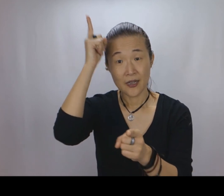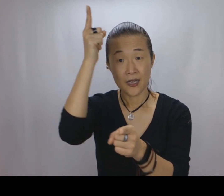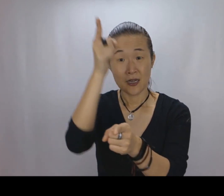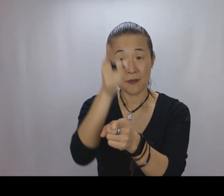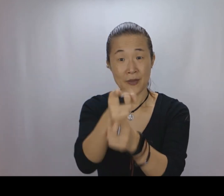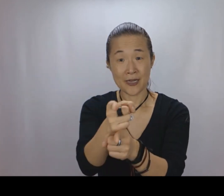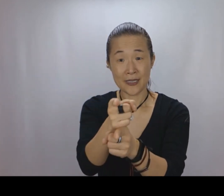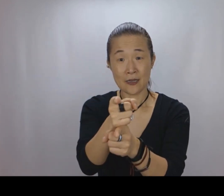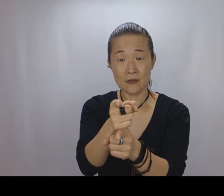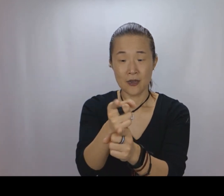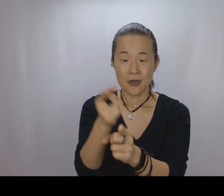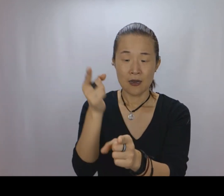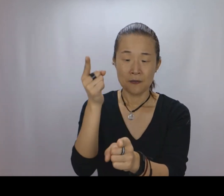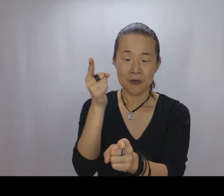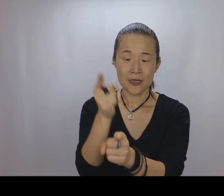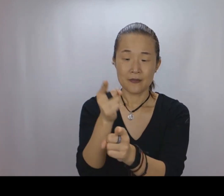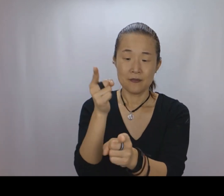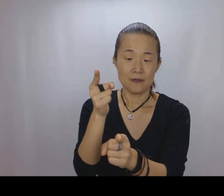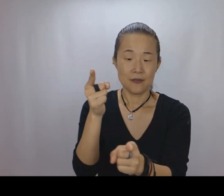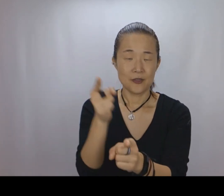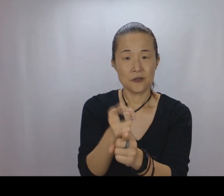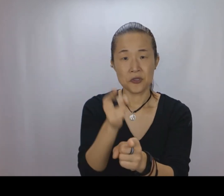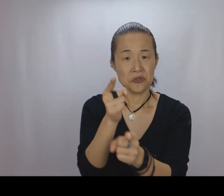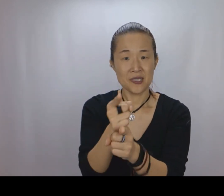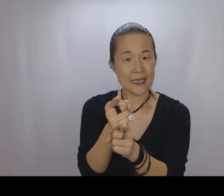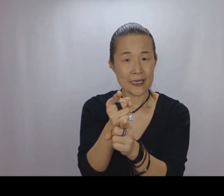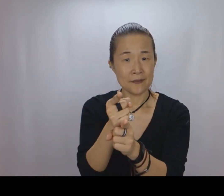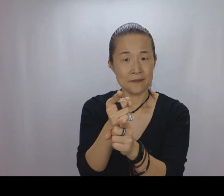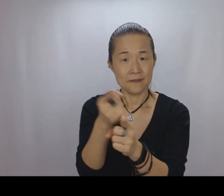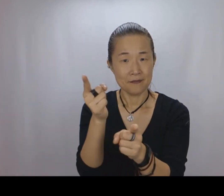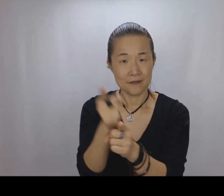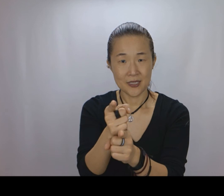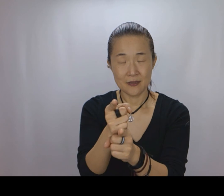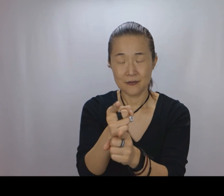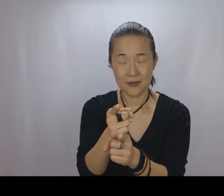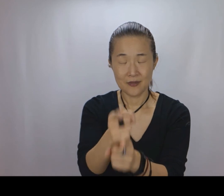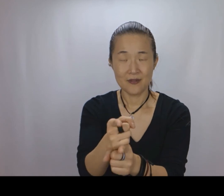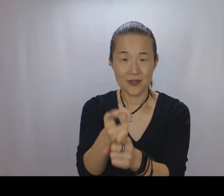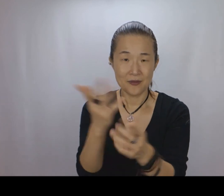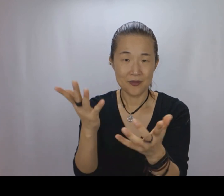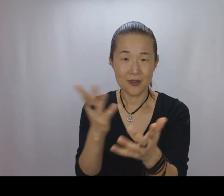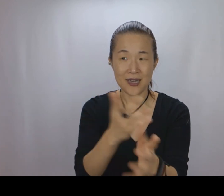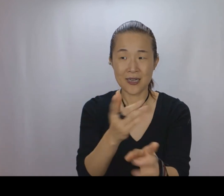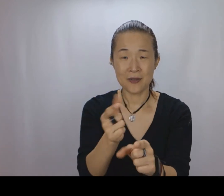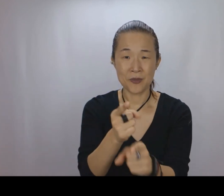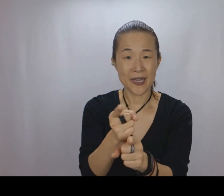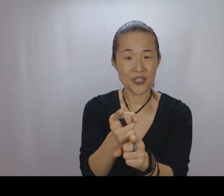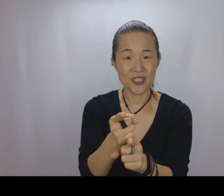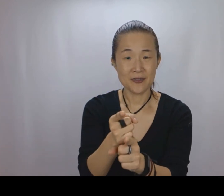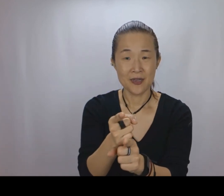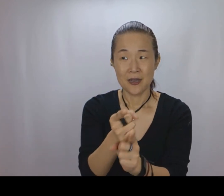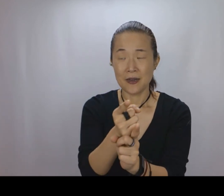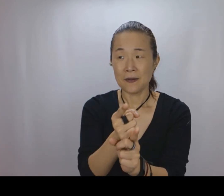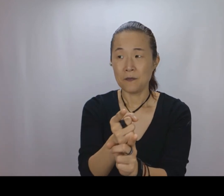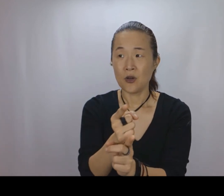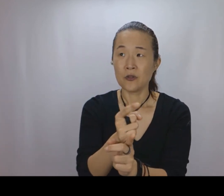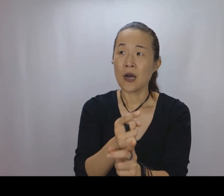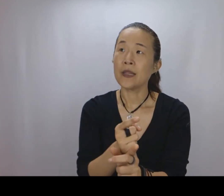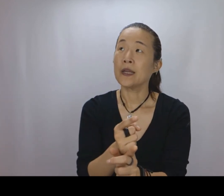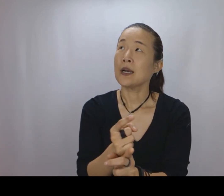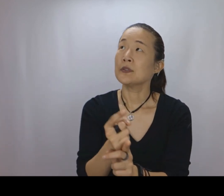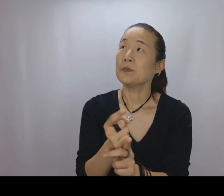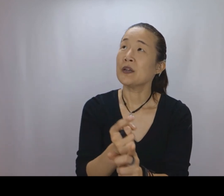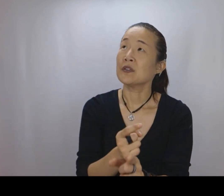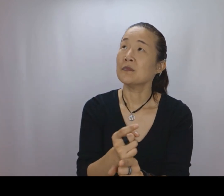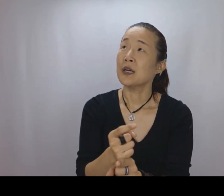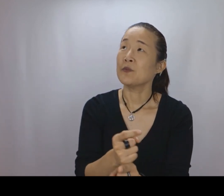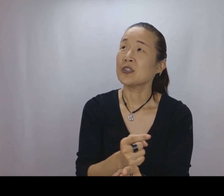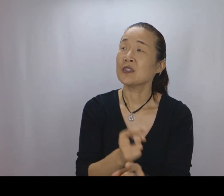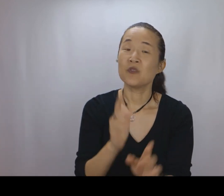and come back down like true same kind of implication. Although, I think I was better than my brother,